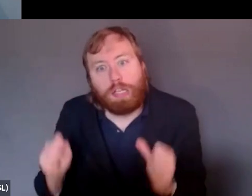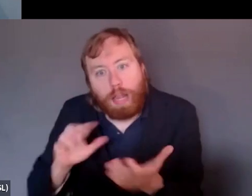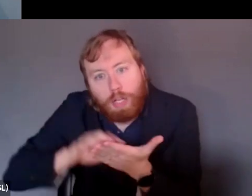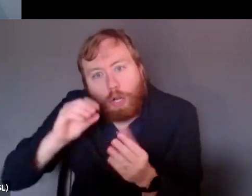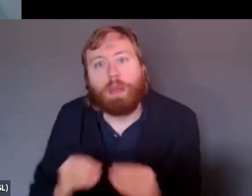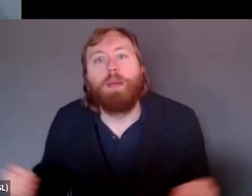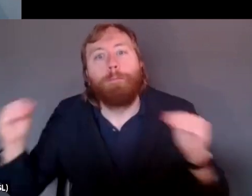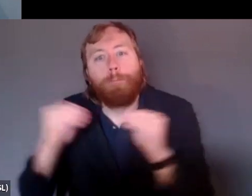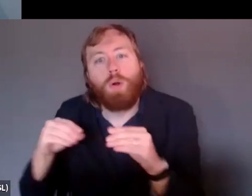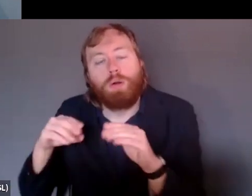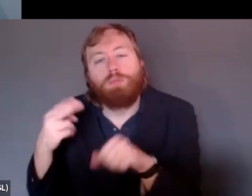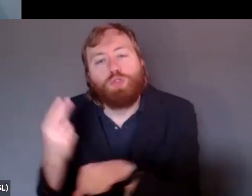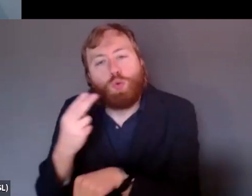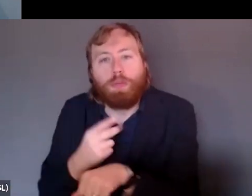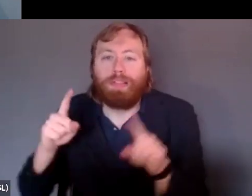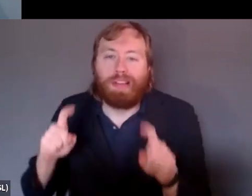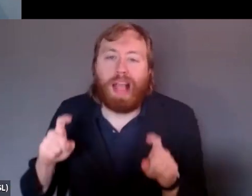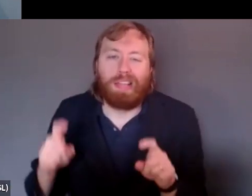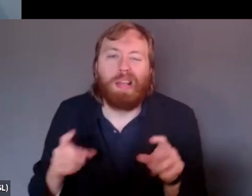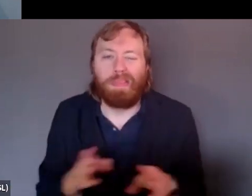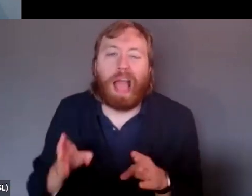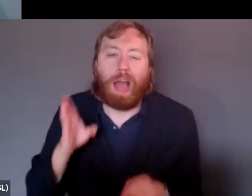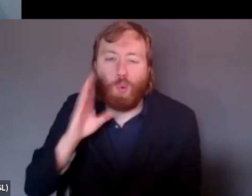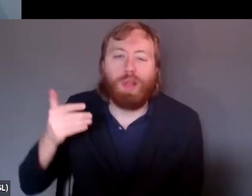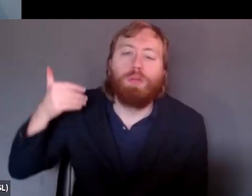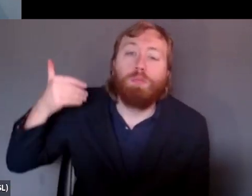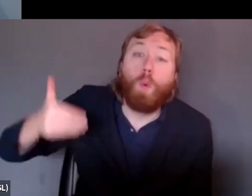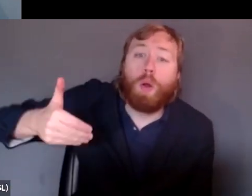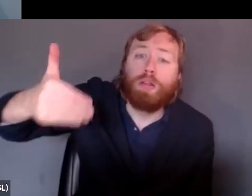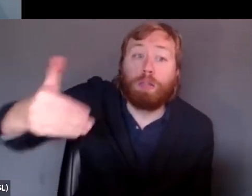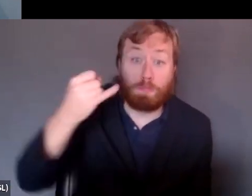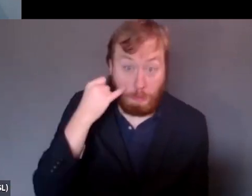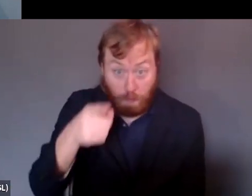Our plan is to do more as we go. If you're interested in learning more about usability testing,